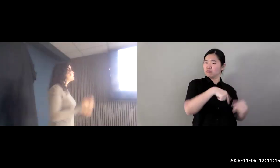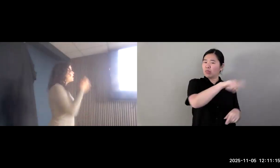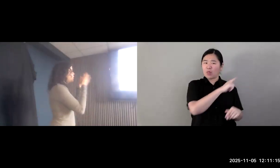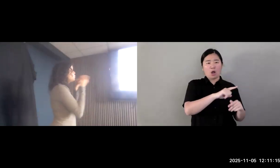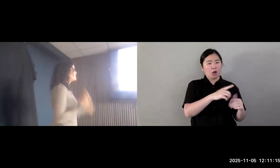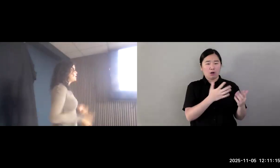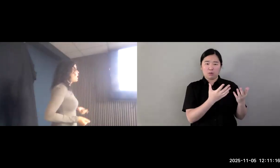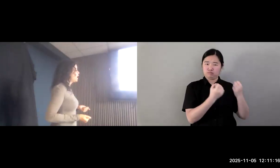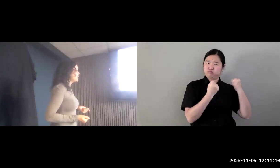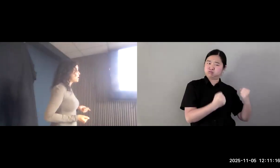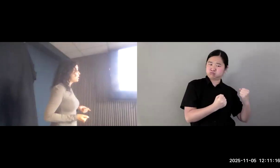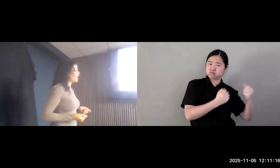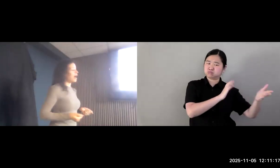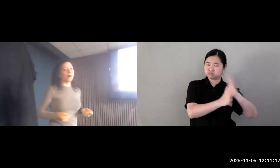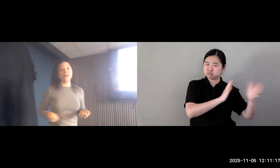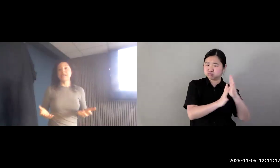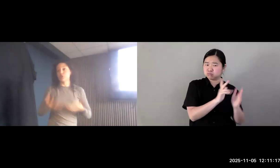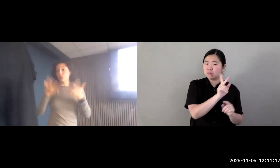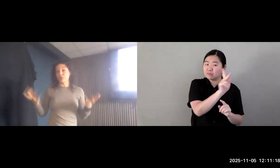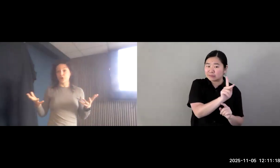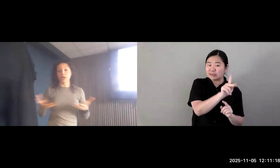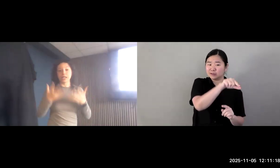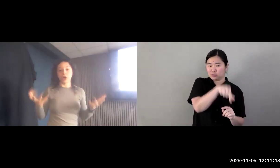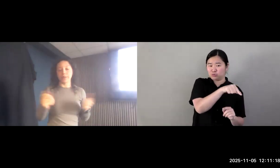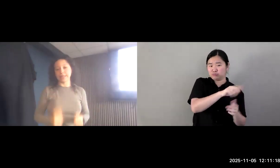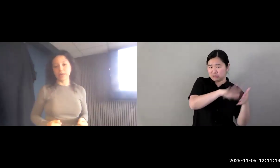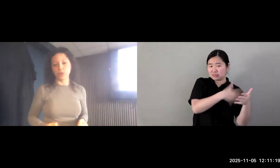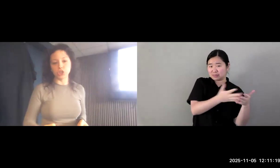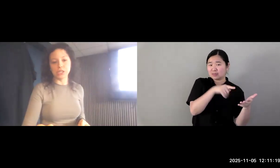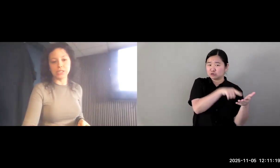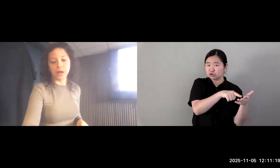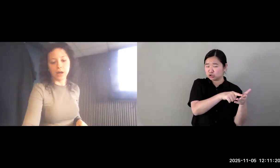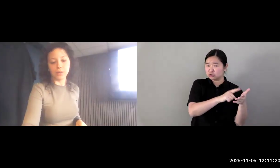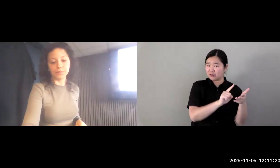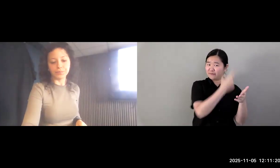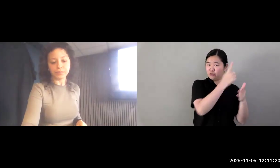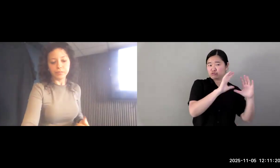using ISL as their preferred and dominant language in